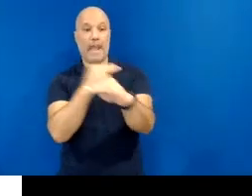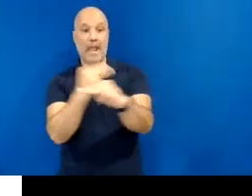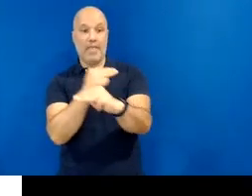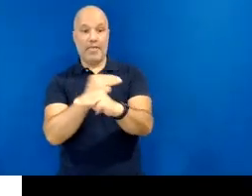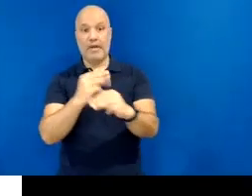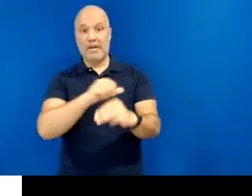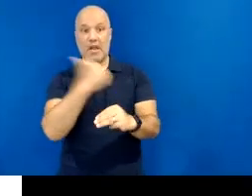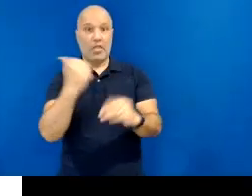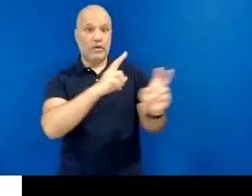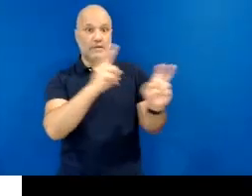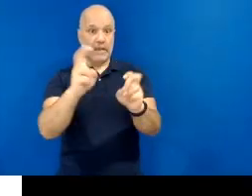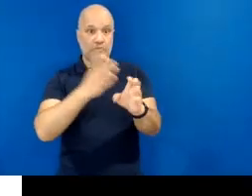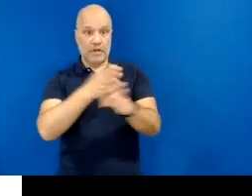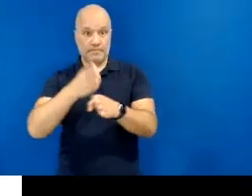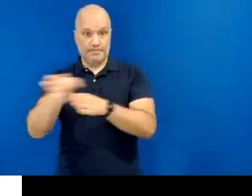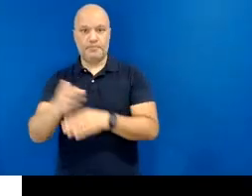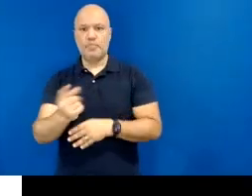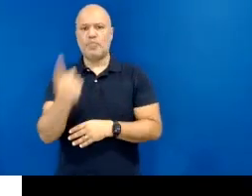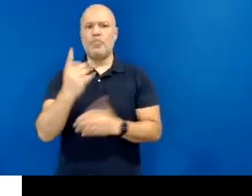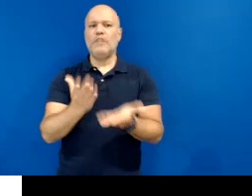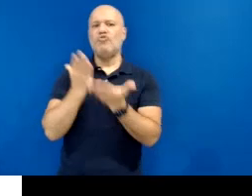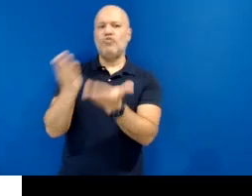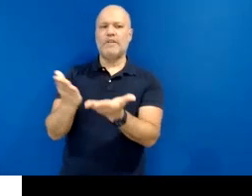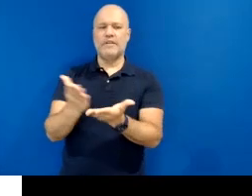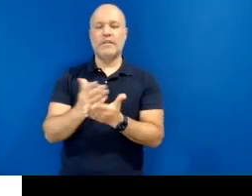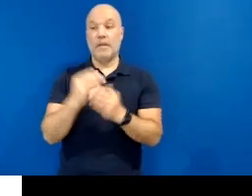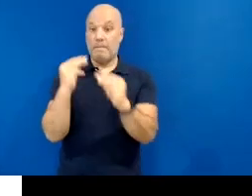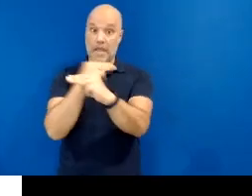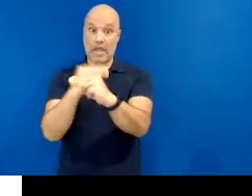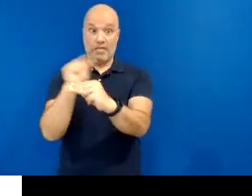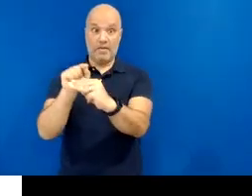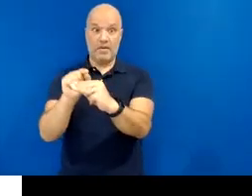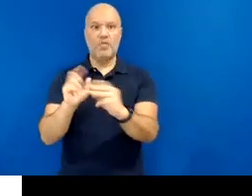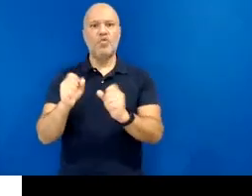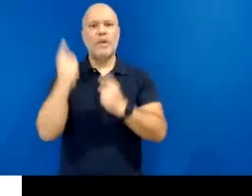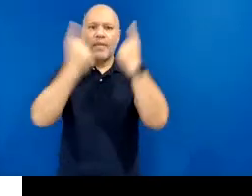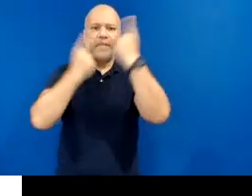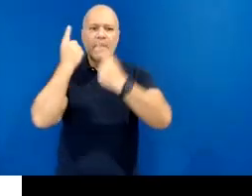And there was one suggestion with math to think about using like social justice